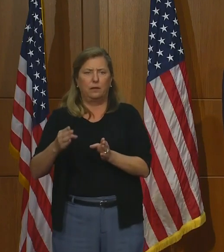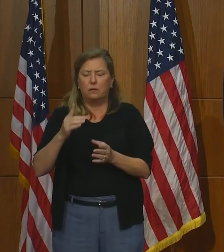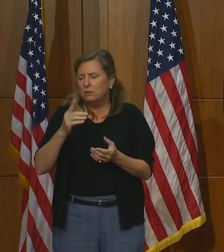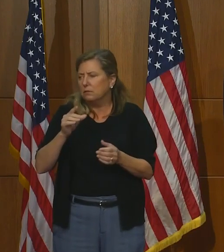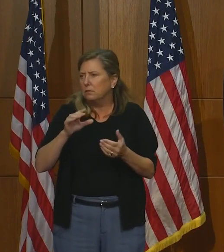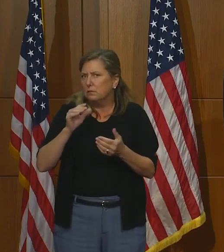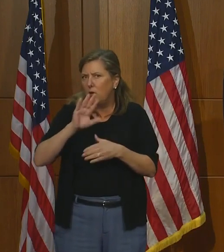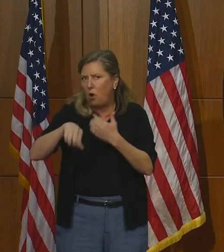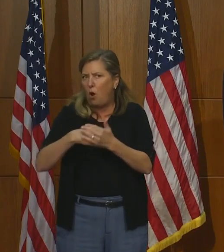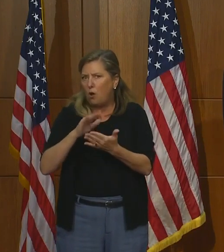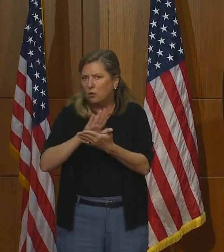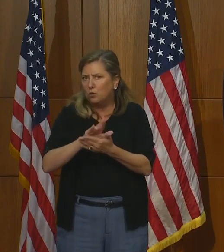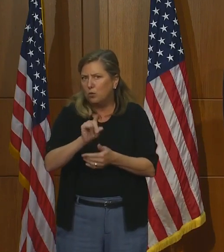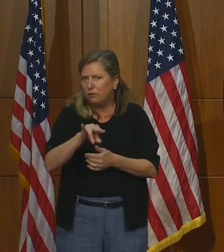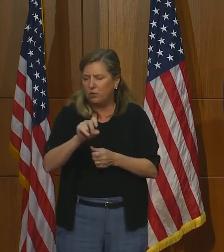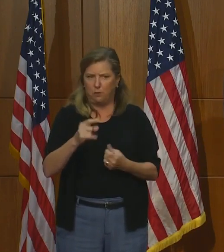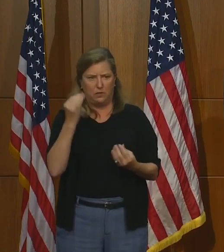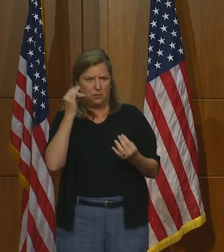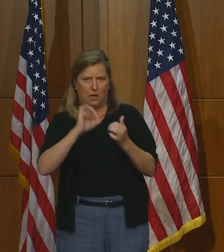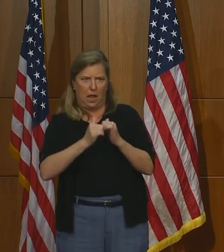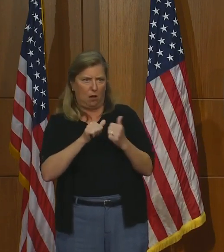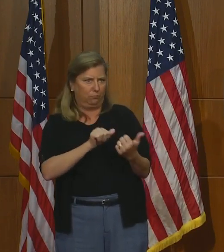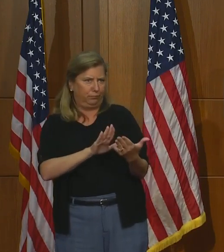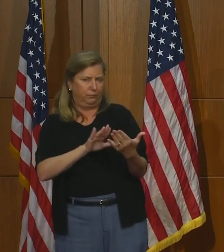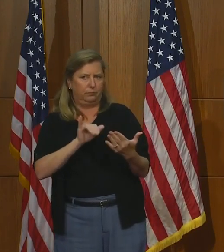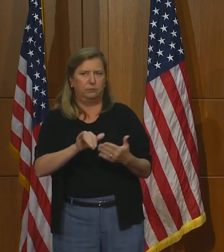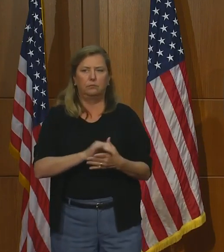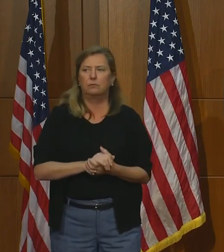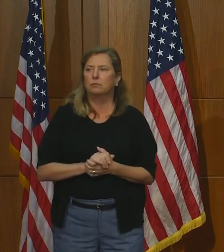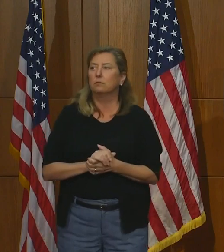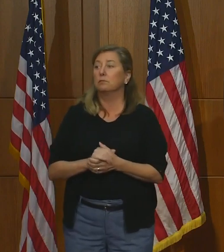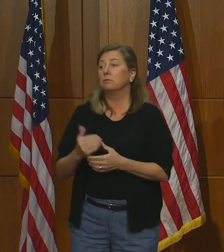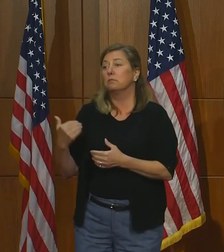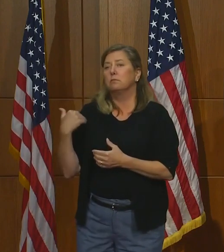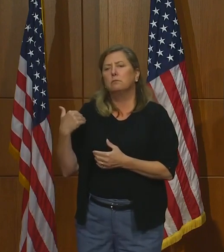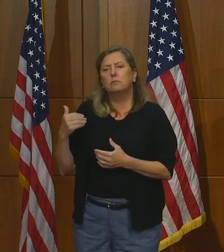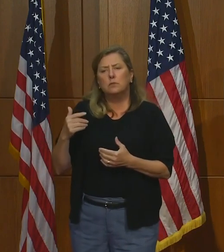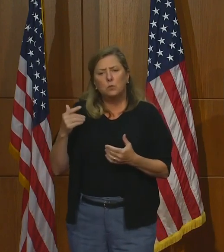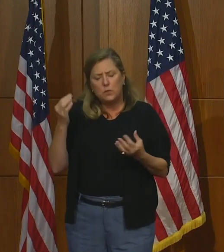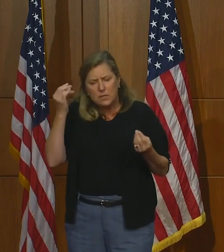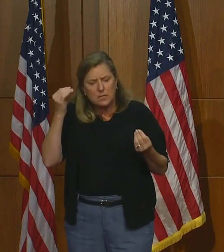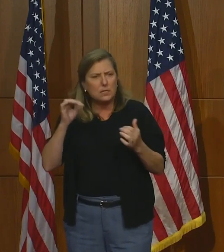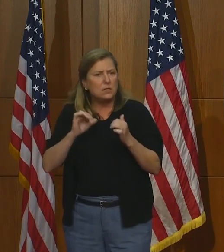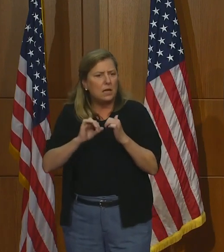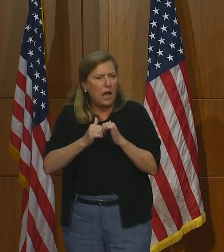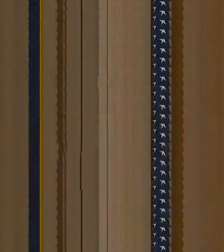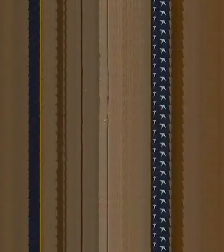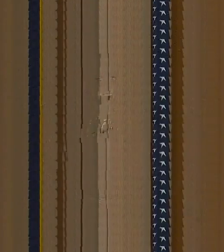THE PLANNING THAT ALL OF OUR SCHOOL DIVISIONS HAVE TO DO. IT